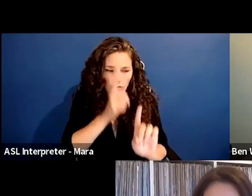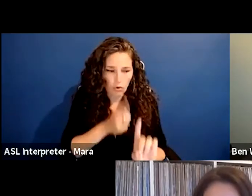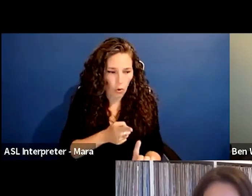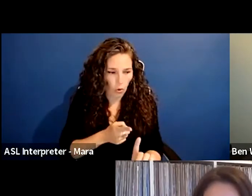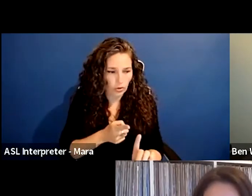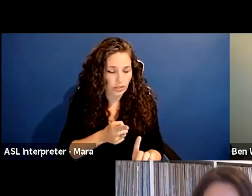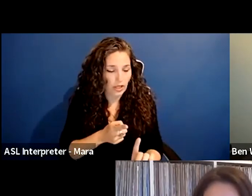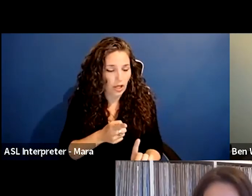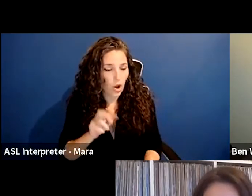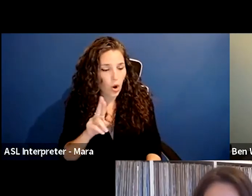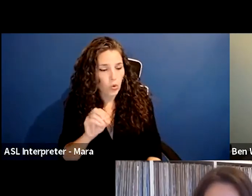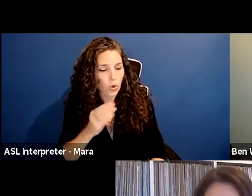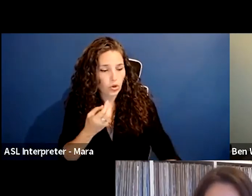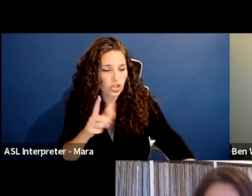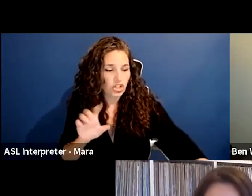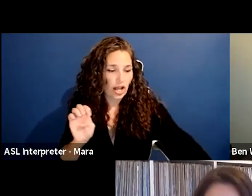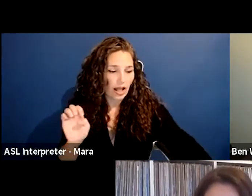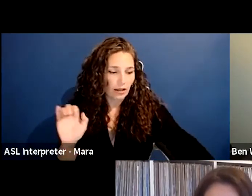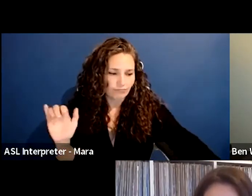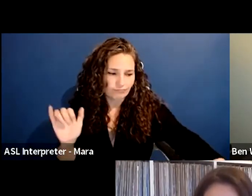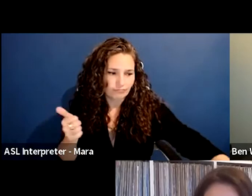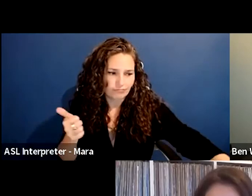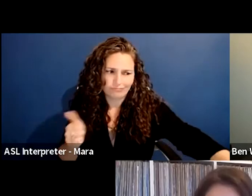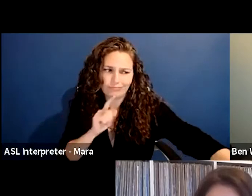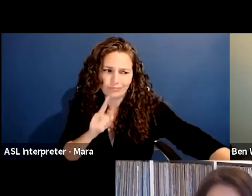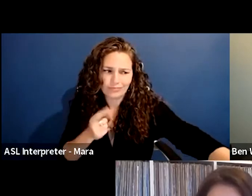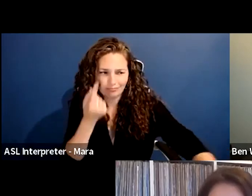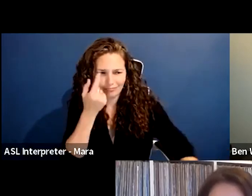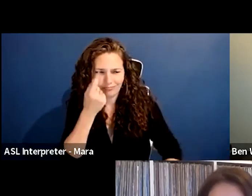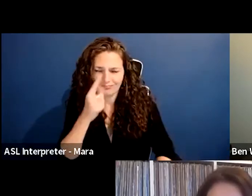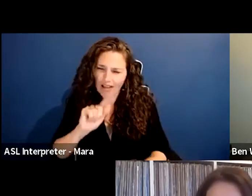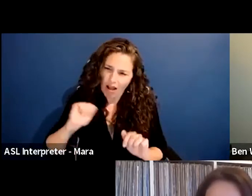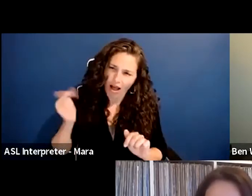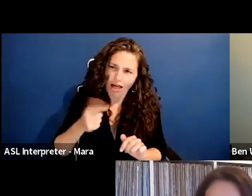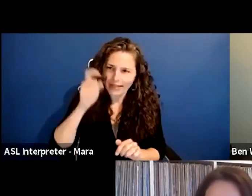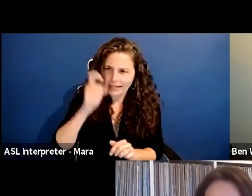Rochelle really understands the needs of SAG-AFTRA artists